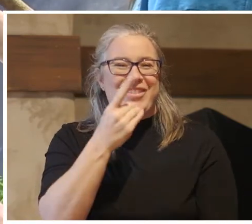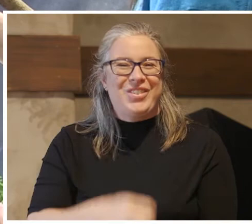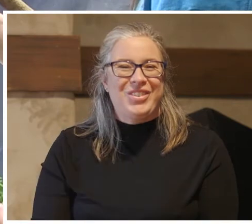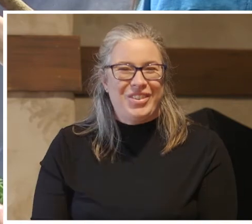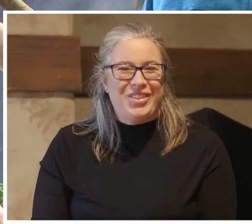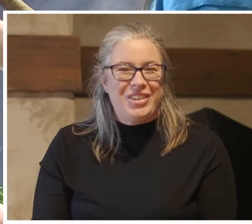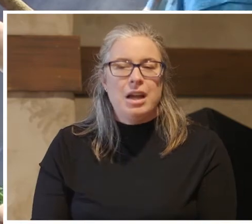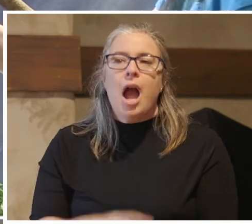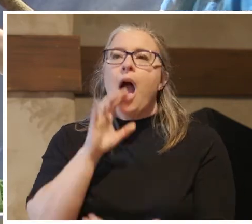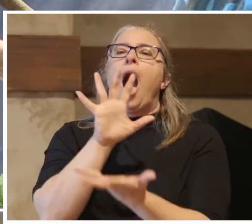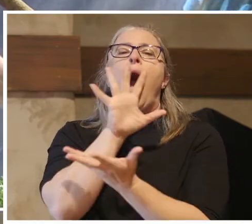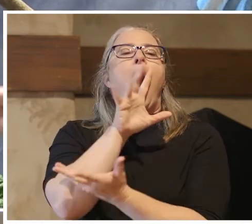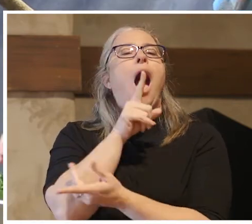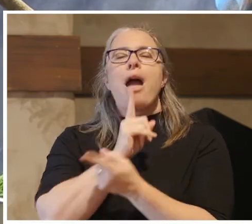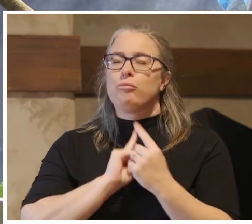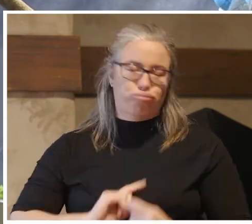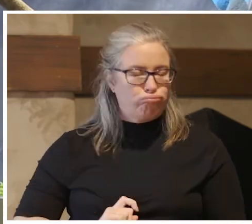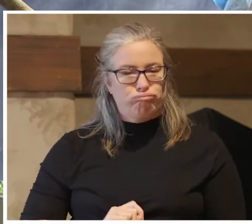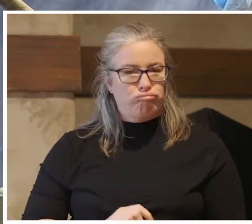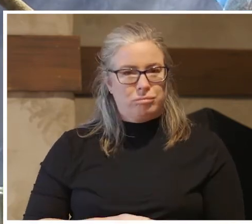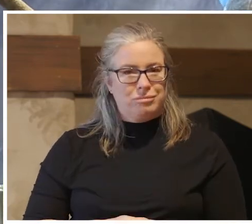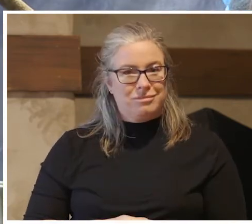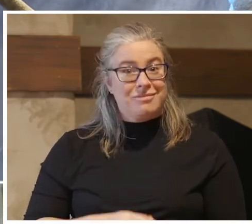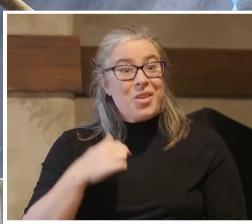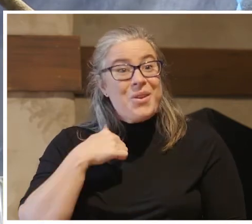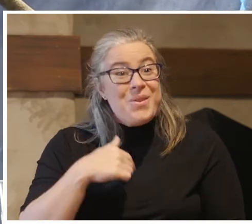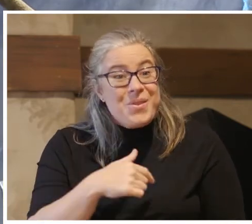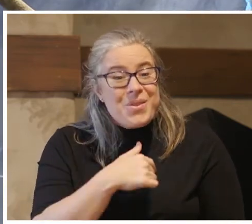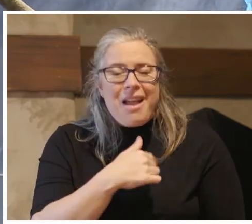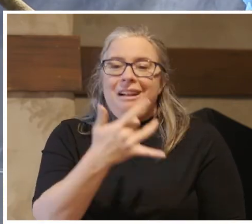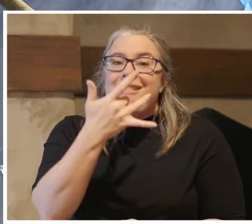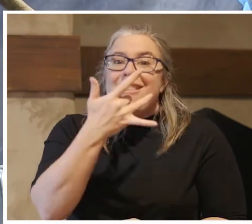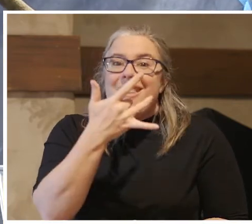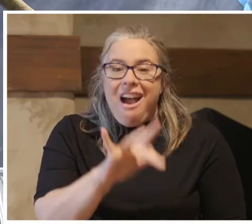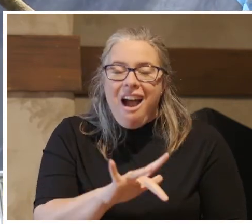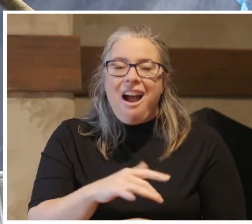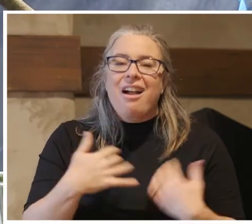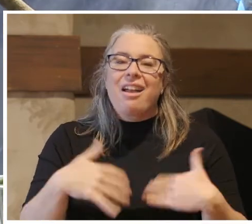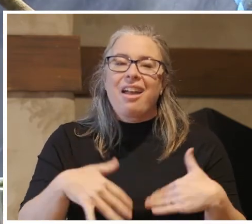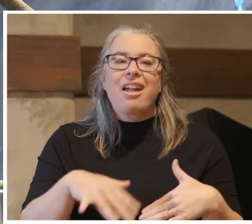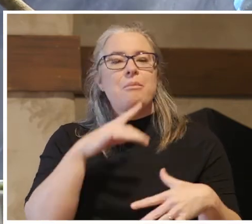She munched it right up. And we are lucky enough to be part